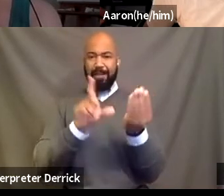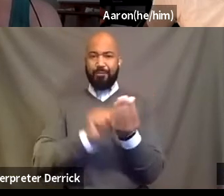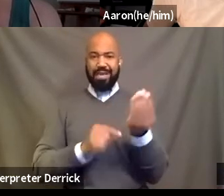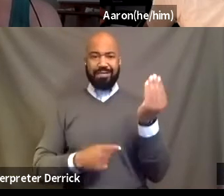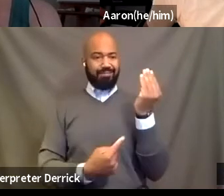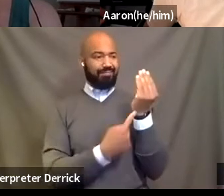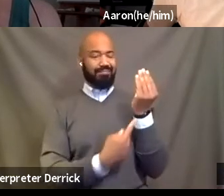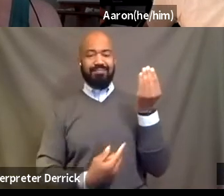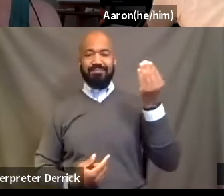Kirya Traber (she/her): Go ahead X.